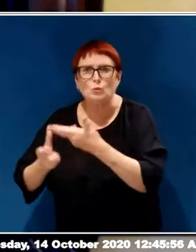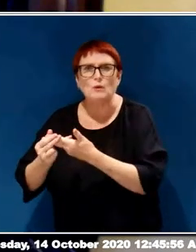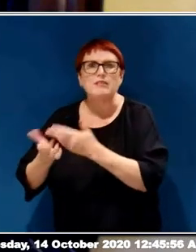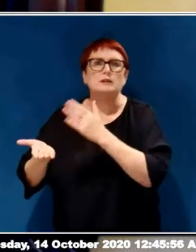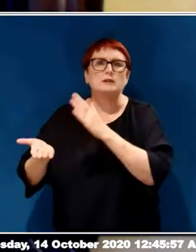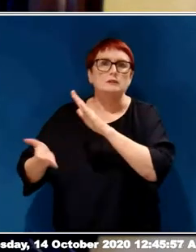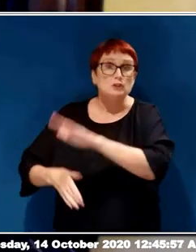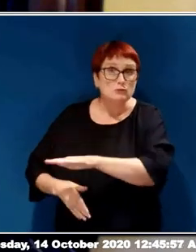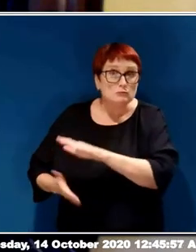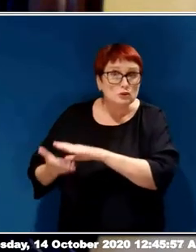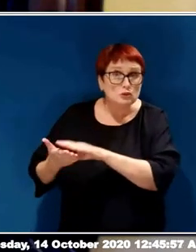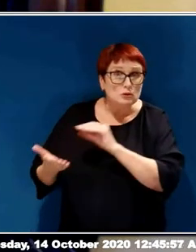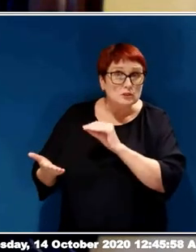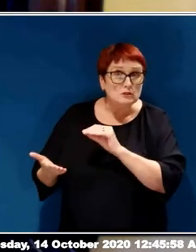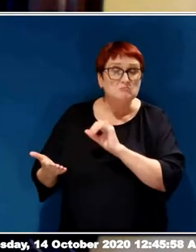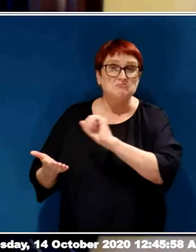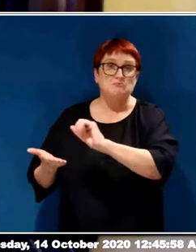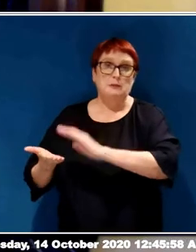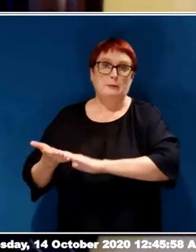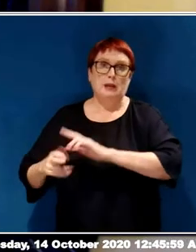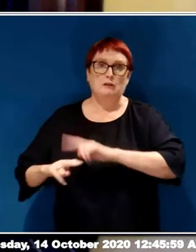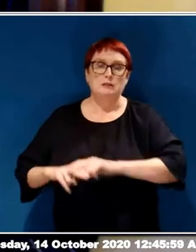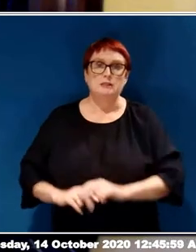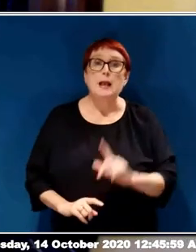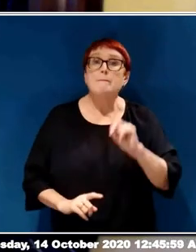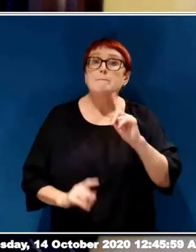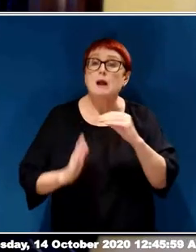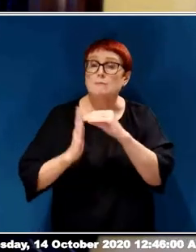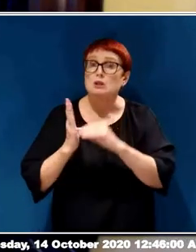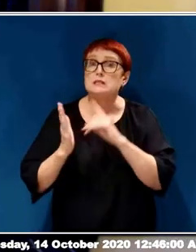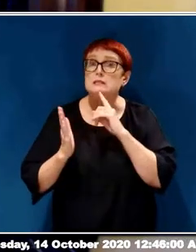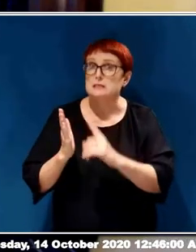funding but recommend it only for students who don't.